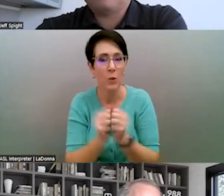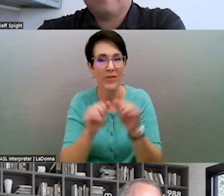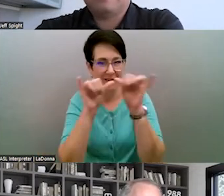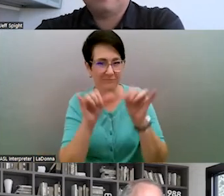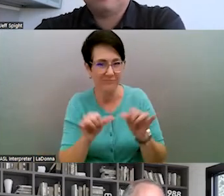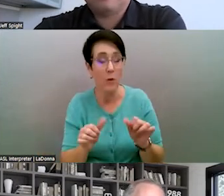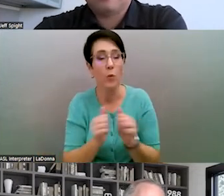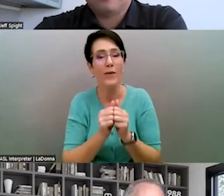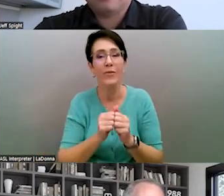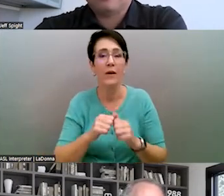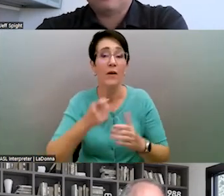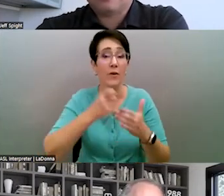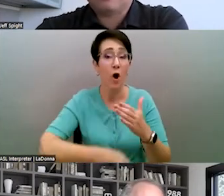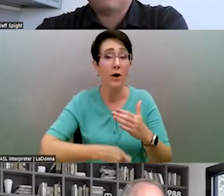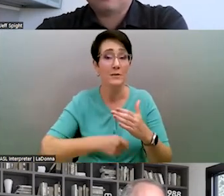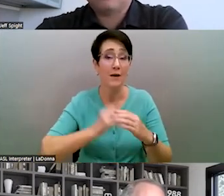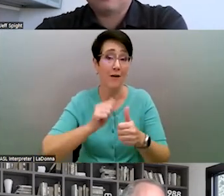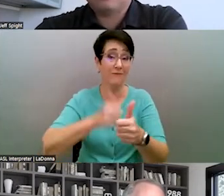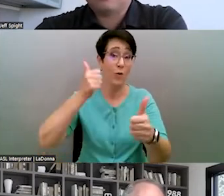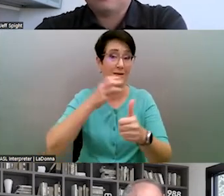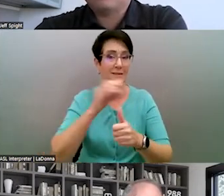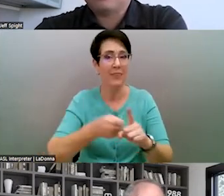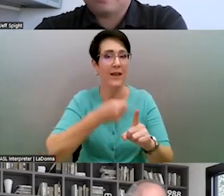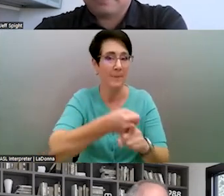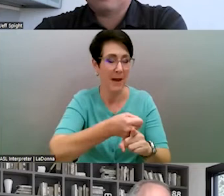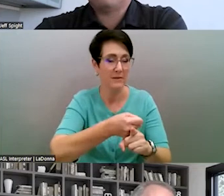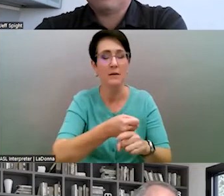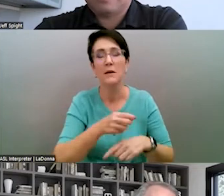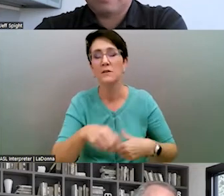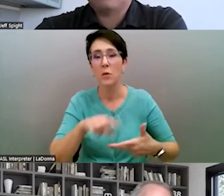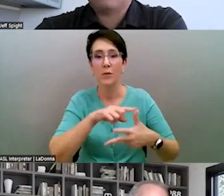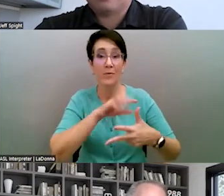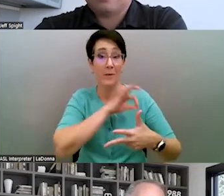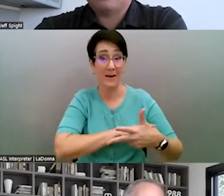ARE TALKING THE BENEFIT TO THE INDIVIDUALS AND THEIR FAMILIES. TO YOUR PARTNERS. TO THE HEALTH